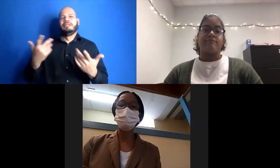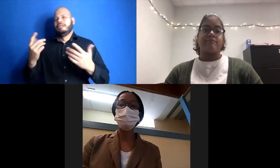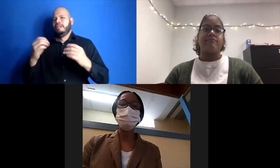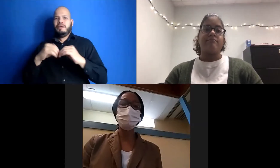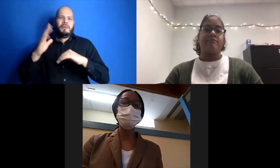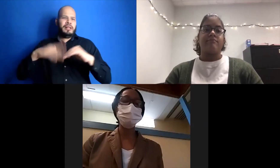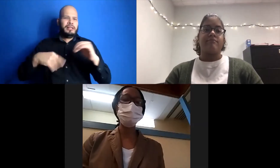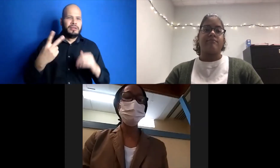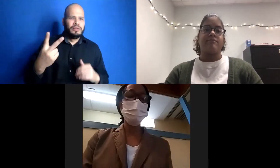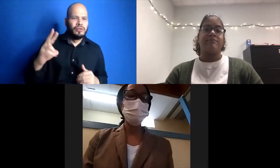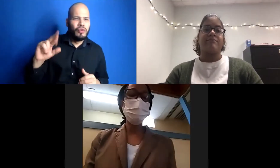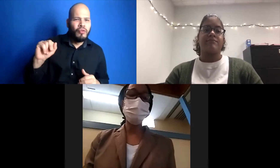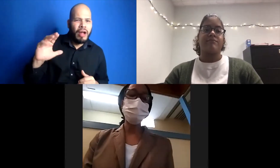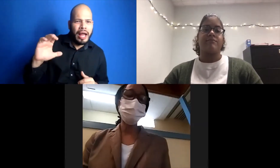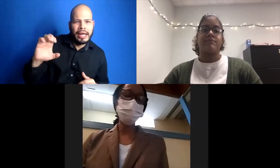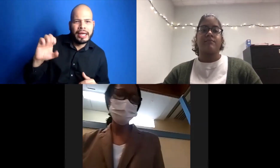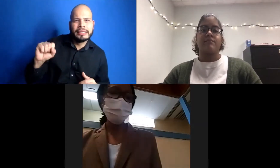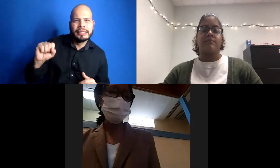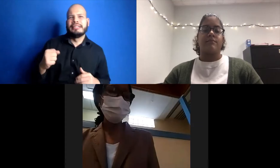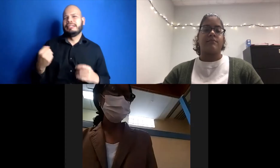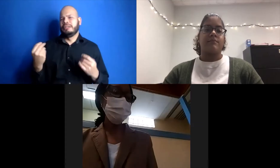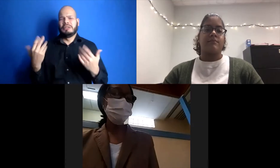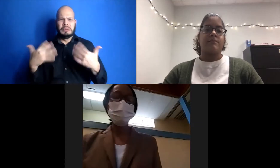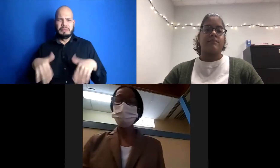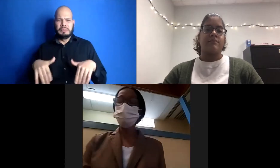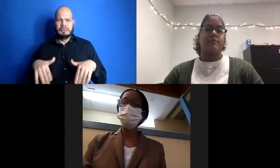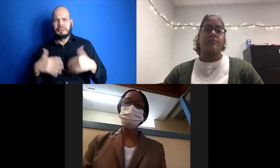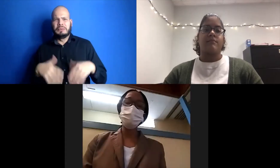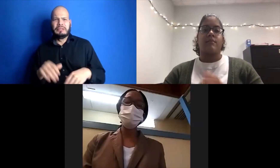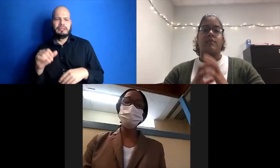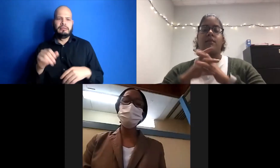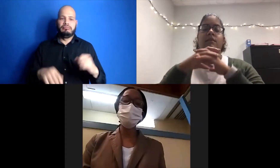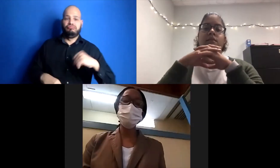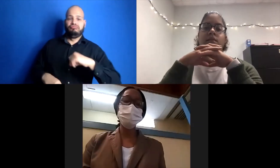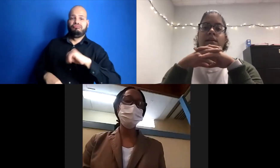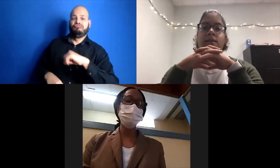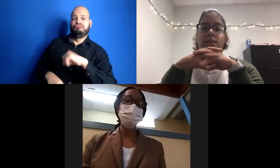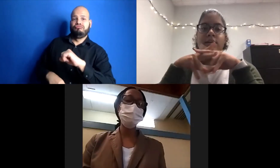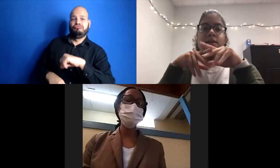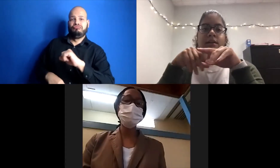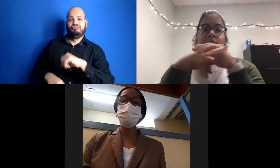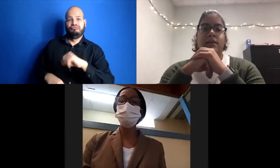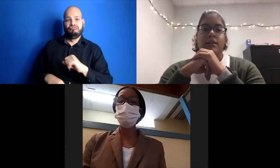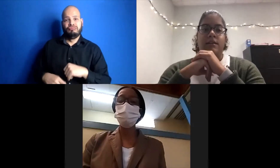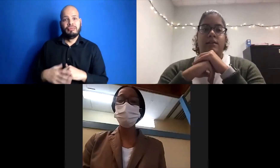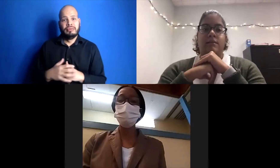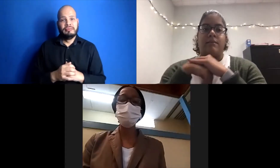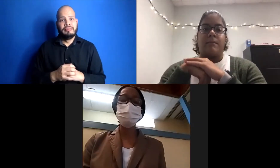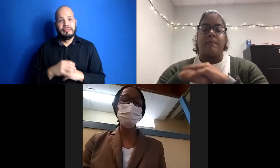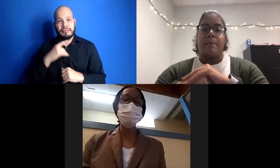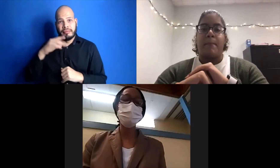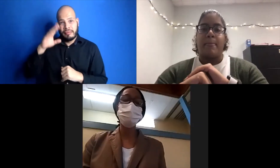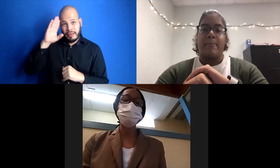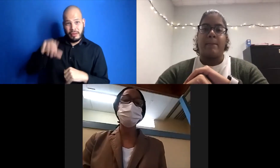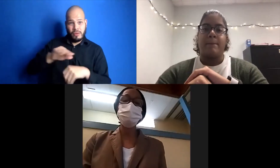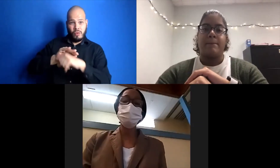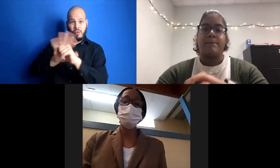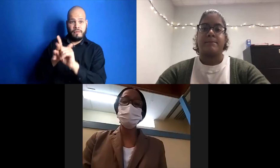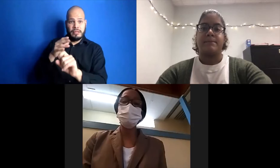amazing um as we all know the COVID-19 we know we heard and for someone that it's